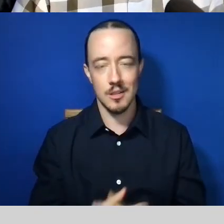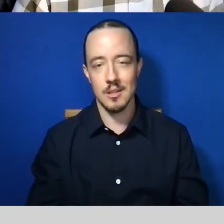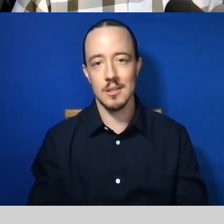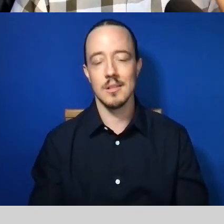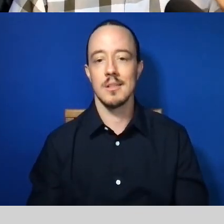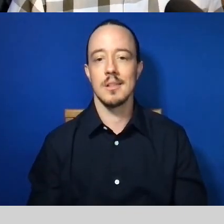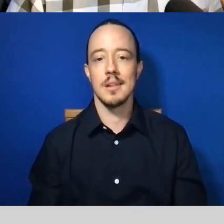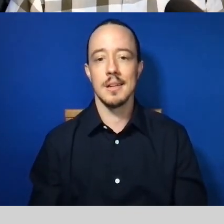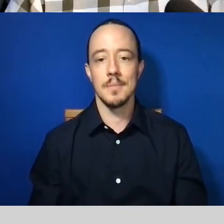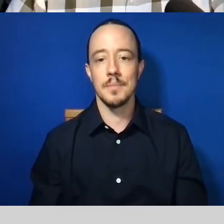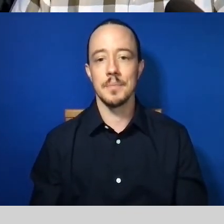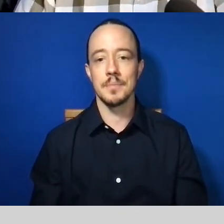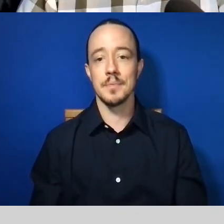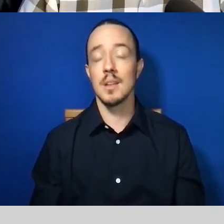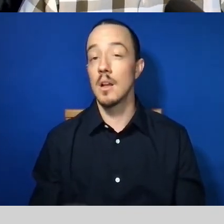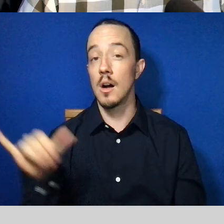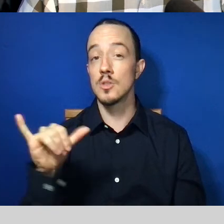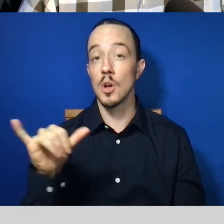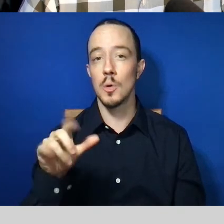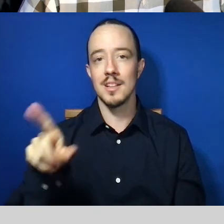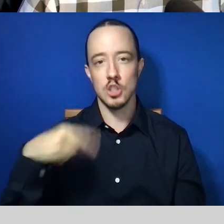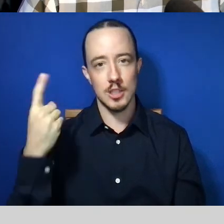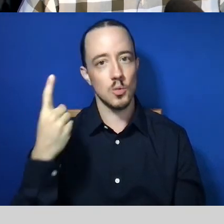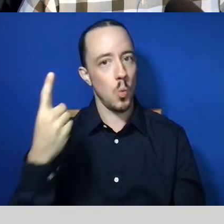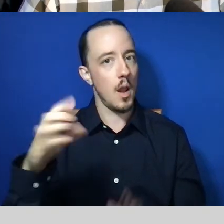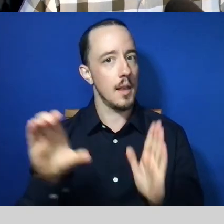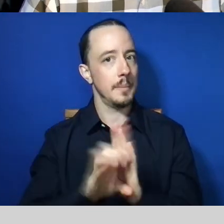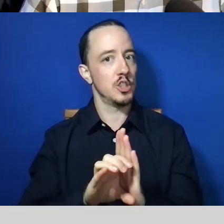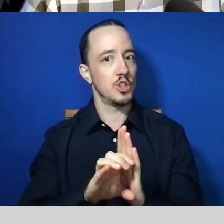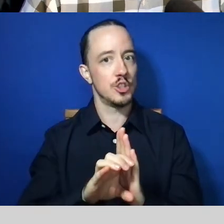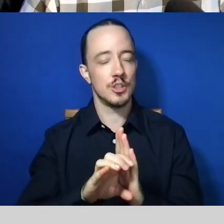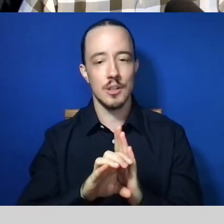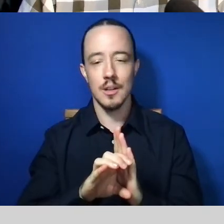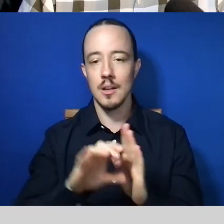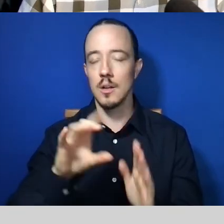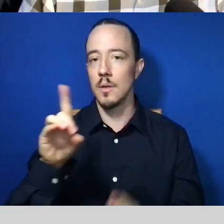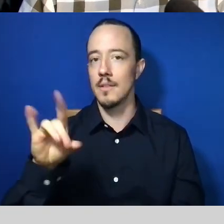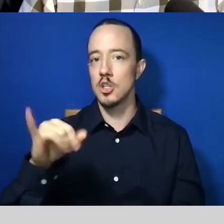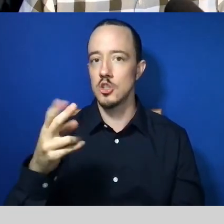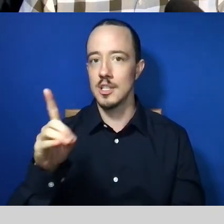there's just one image necessarily. We have a Django image, which has all the code for the Django piece,